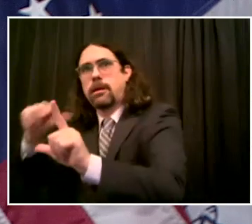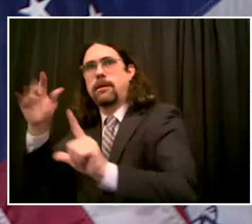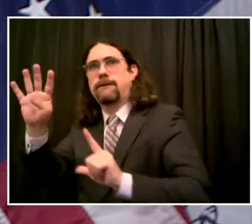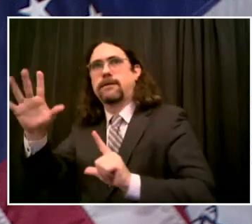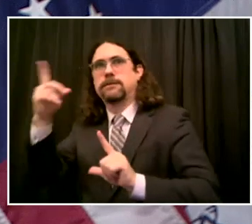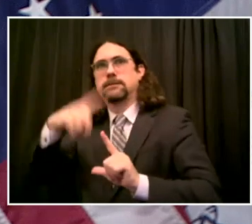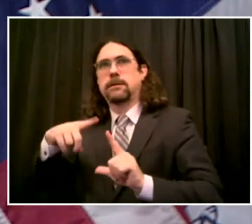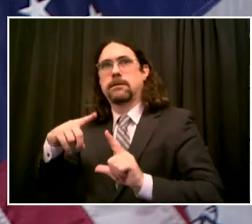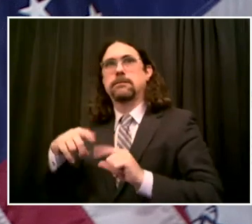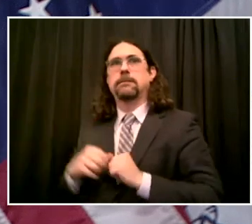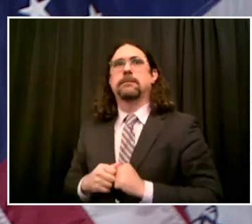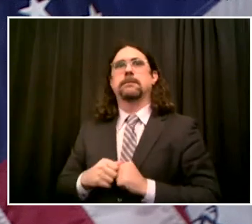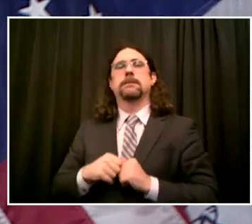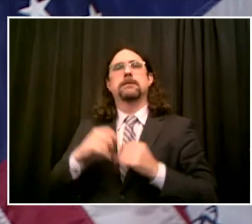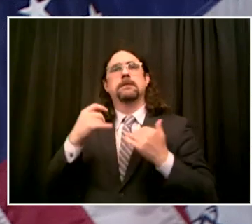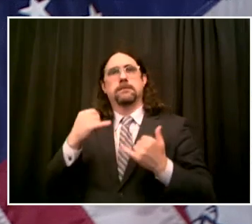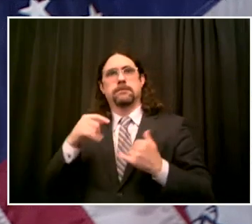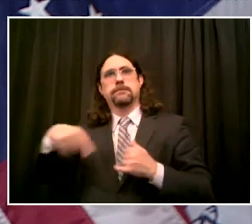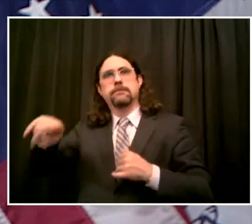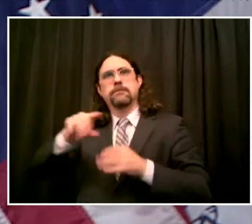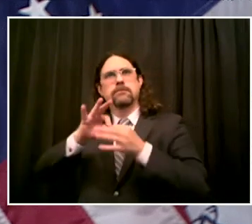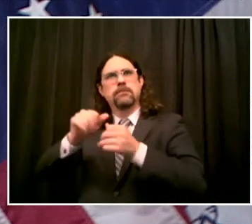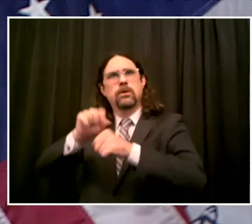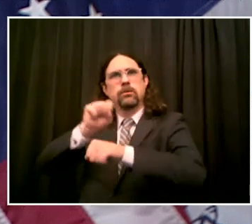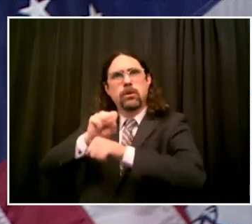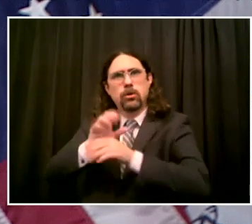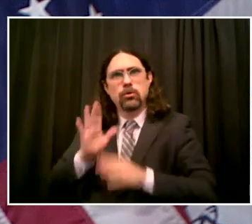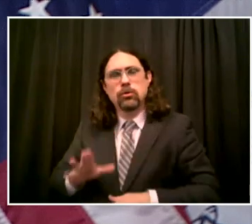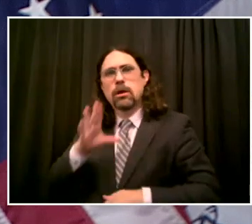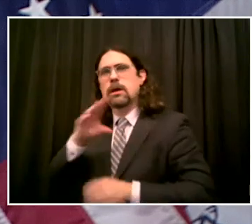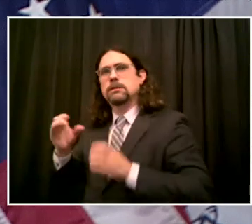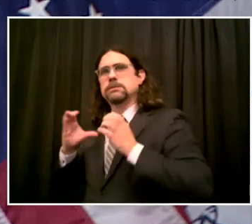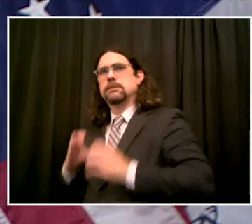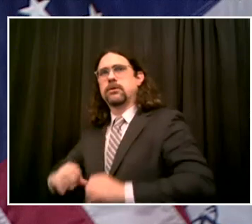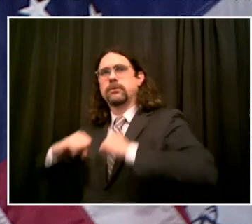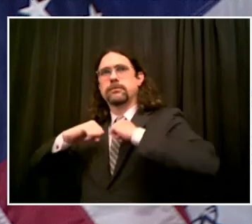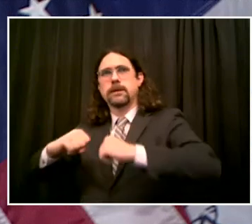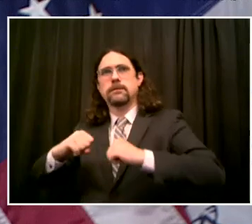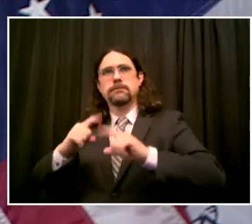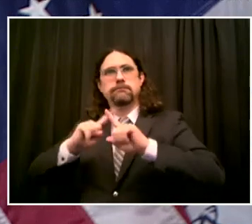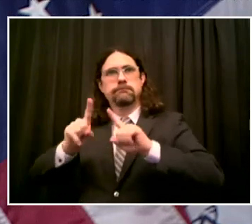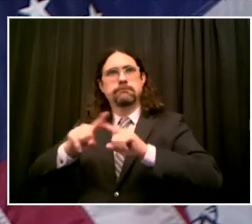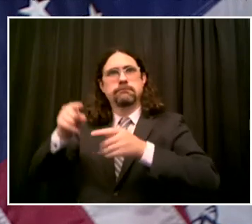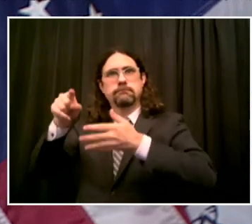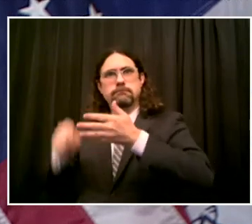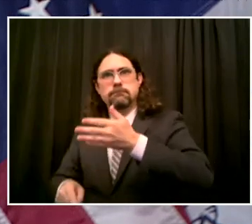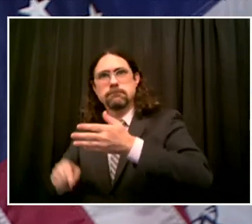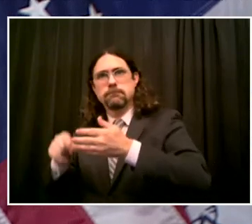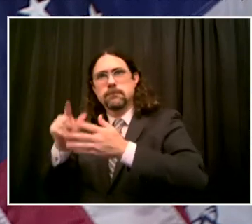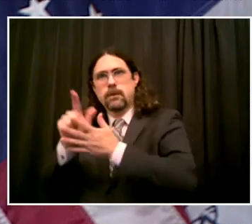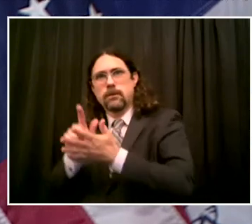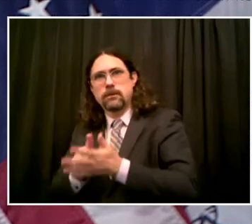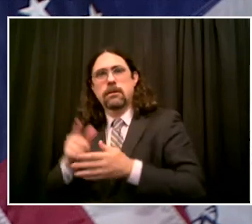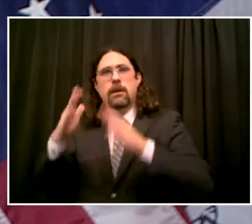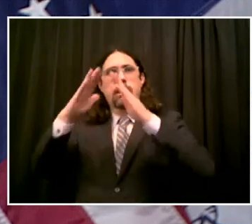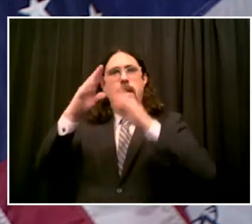THE DEPARTMENT WORKER AND CONSUMER PROTECTION, OUR OCMMSISIONER FOR